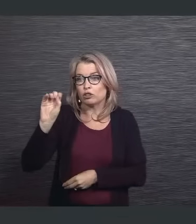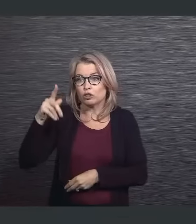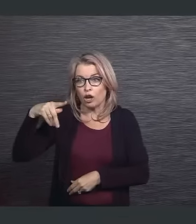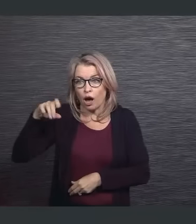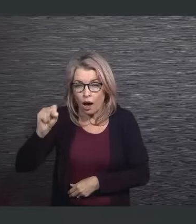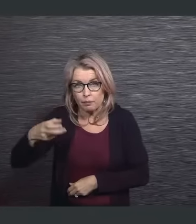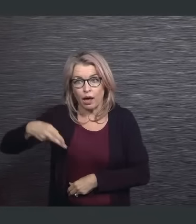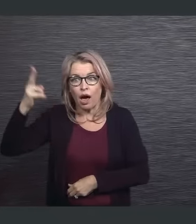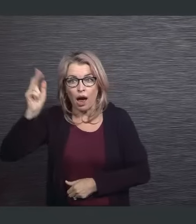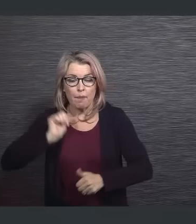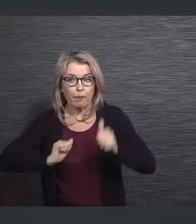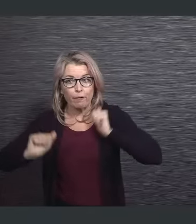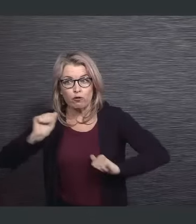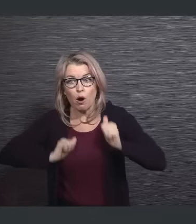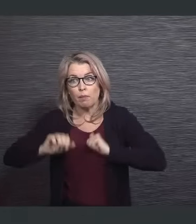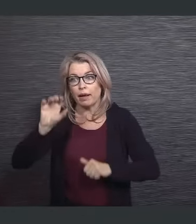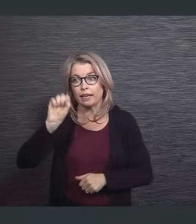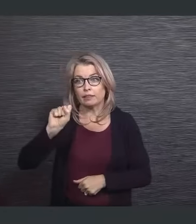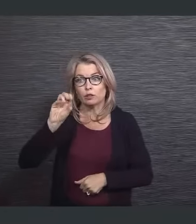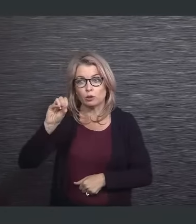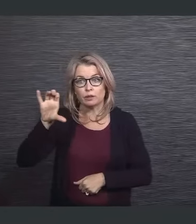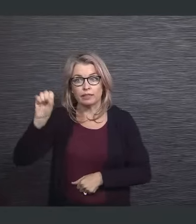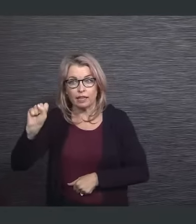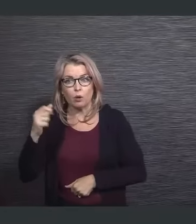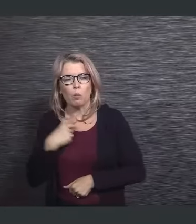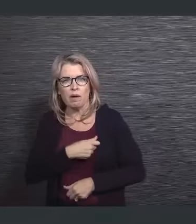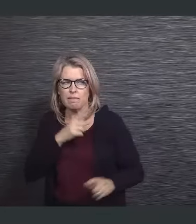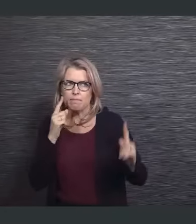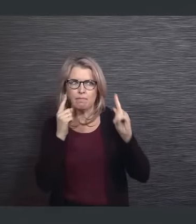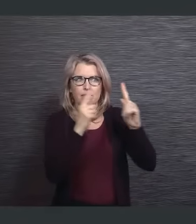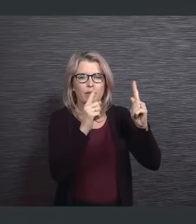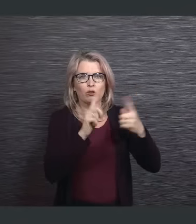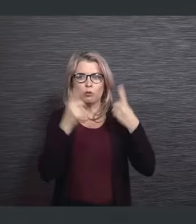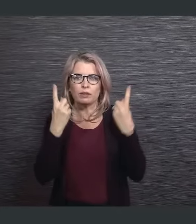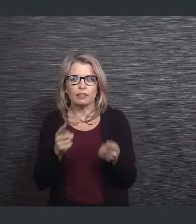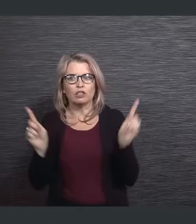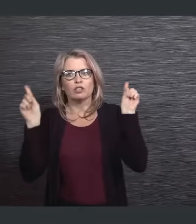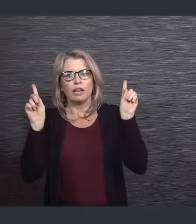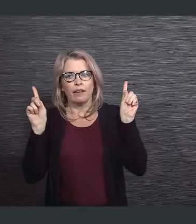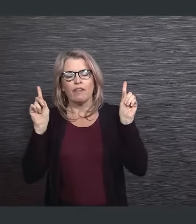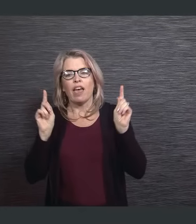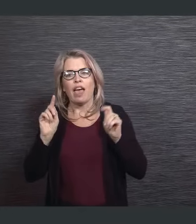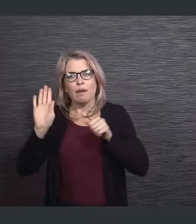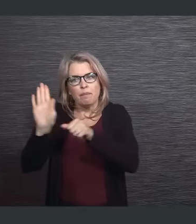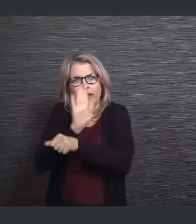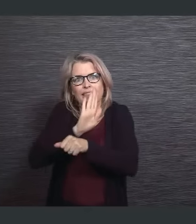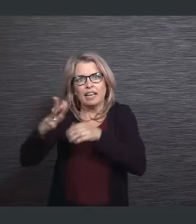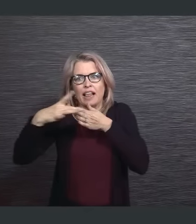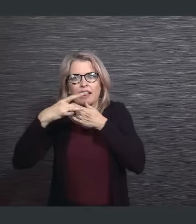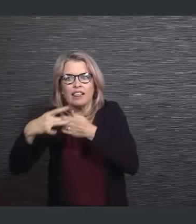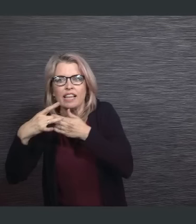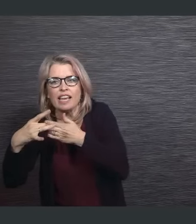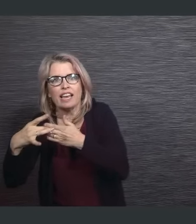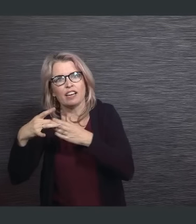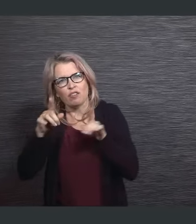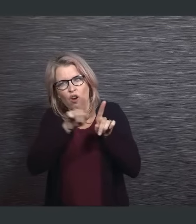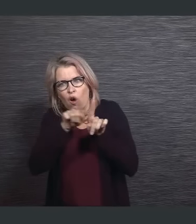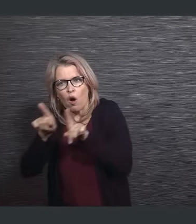We aim to achieve industry-leading "Automated Drive" (AD) and "Advanced Driver Assistance